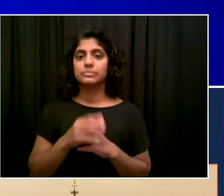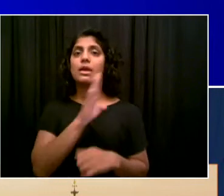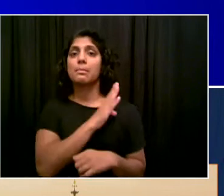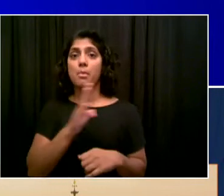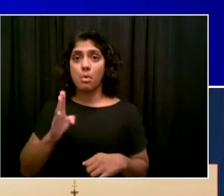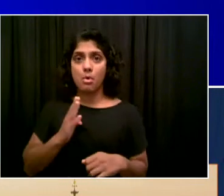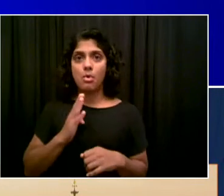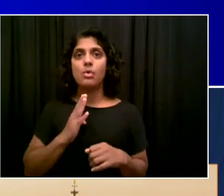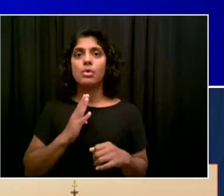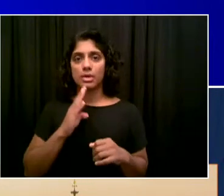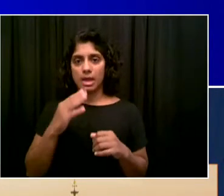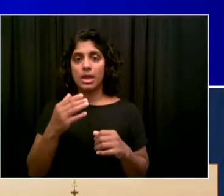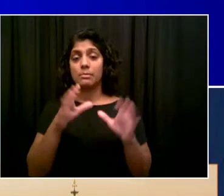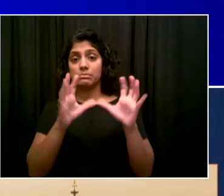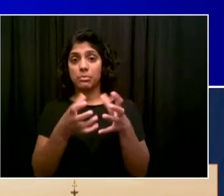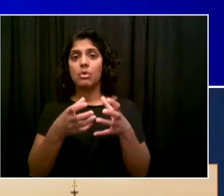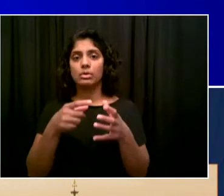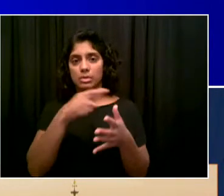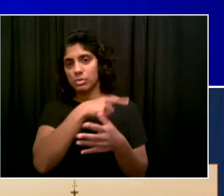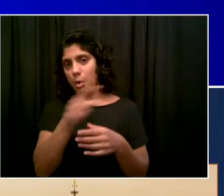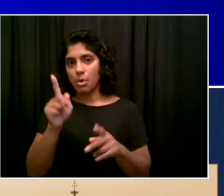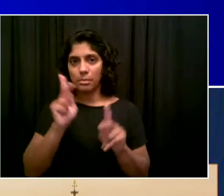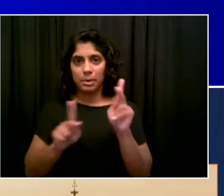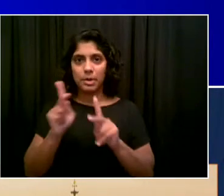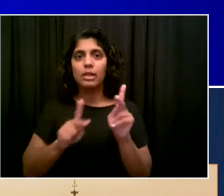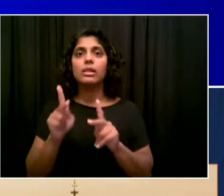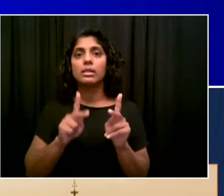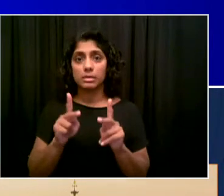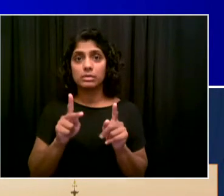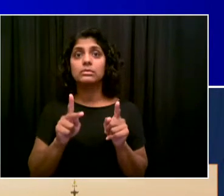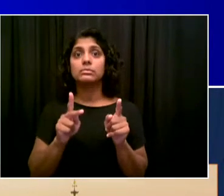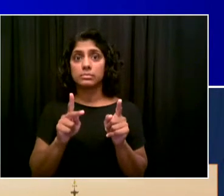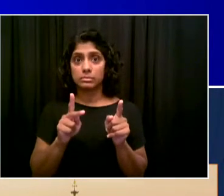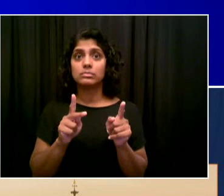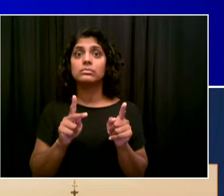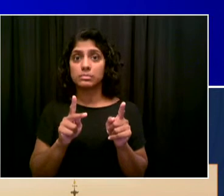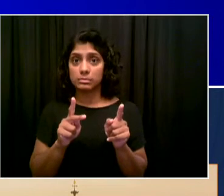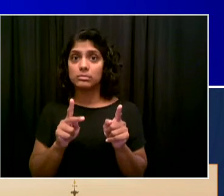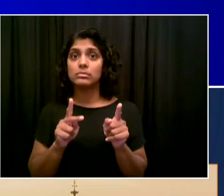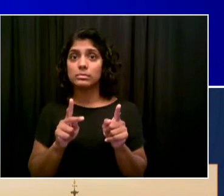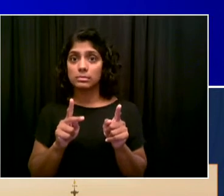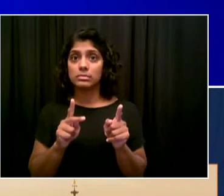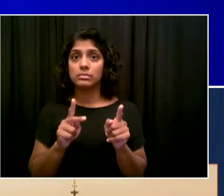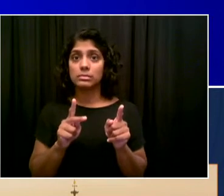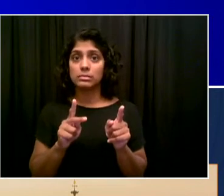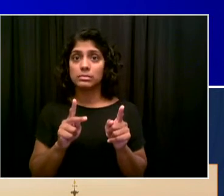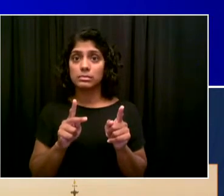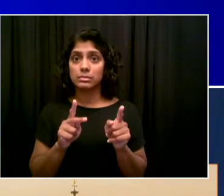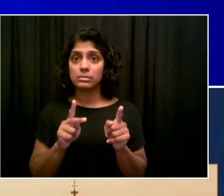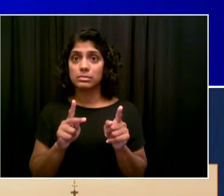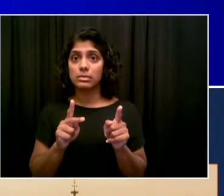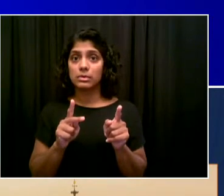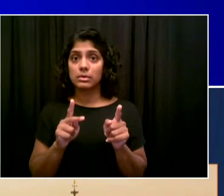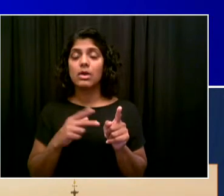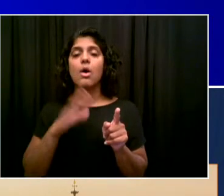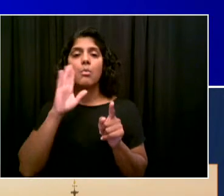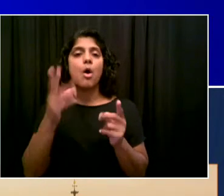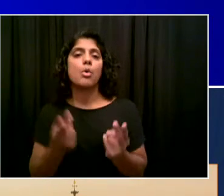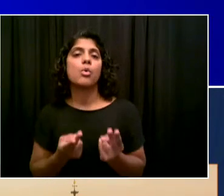MS. SOLOMON WHO HAS LED THE MTA FOR YEARS AND IS